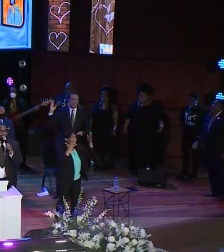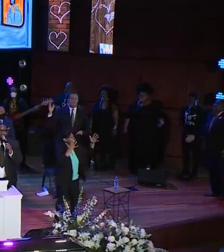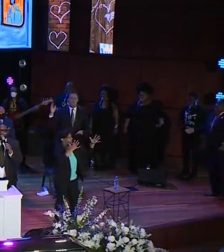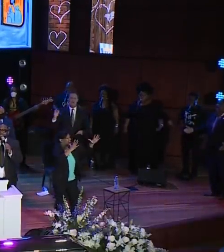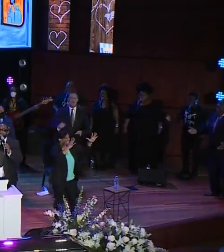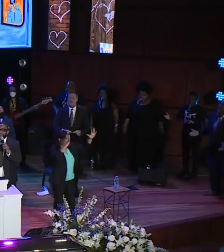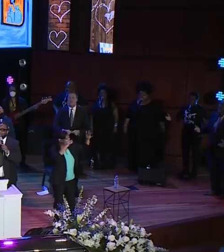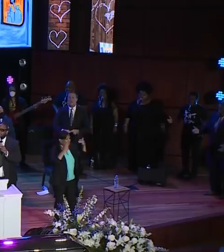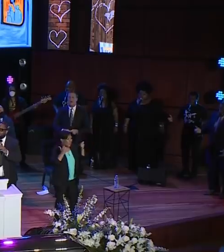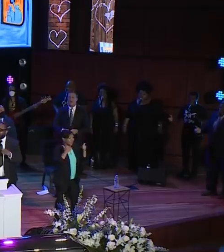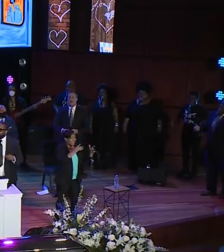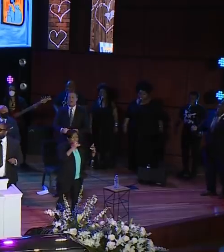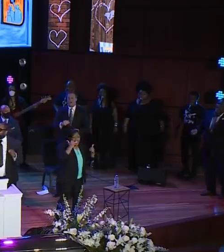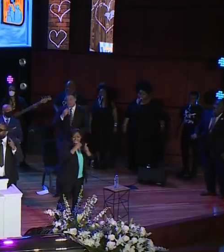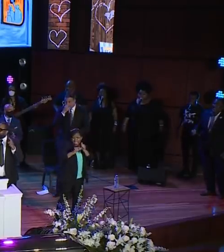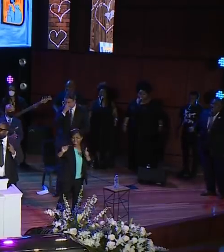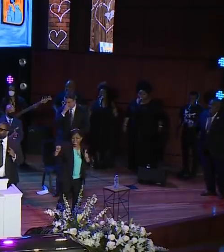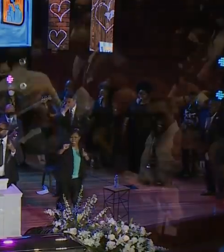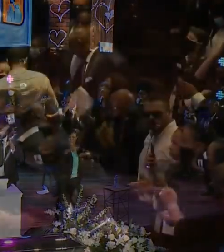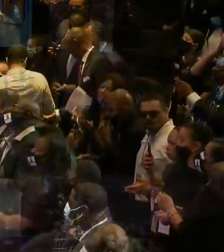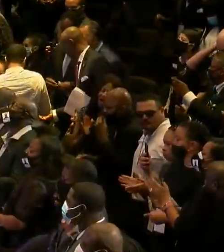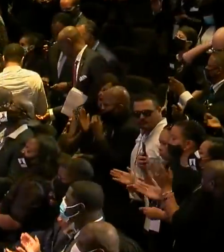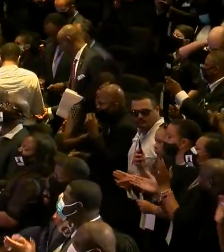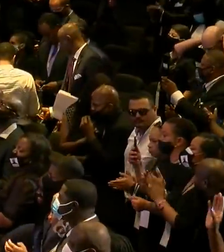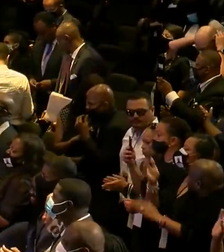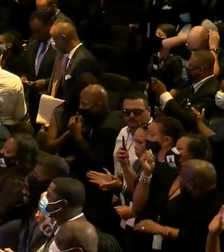EVERY PRAISE IS TO OUR GOD.